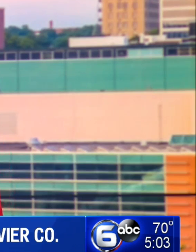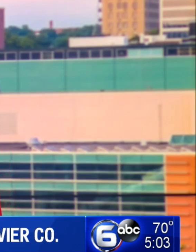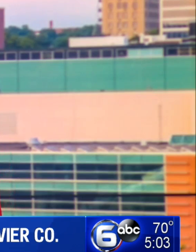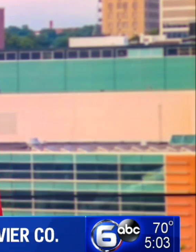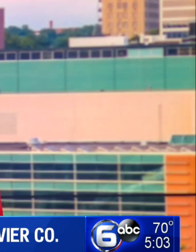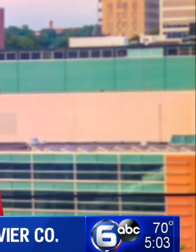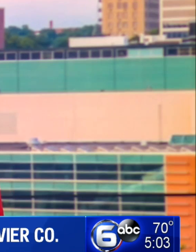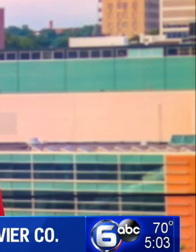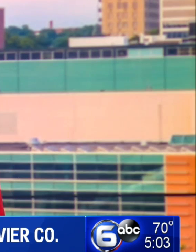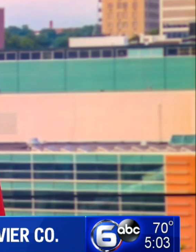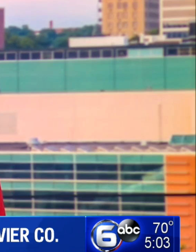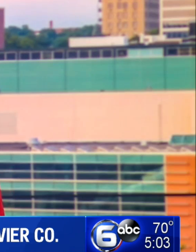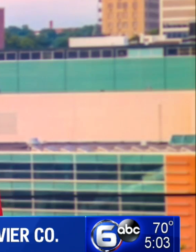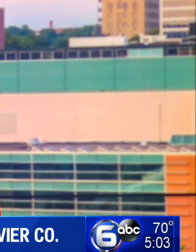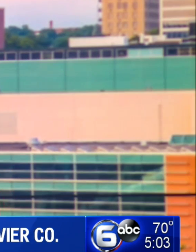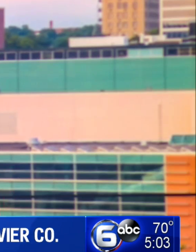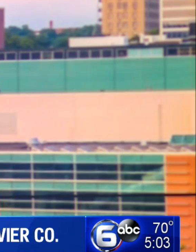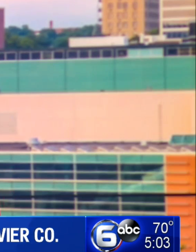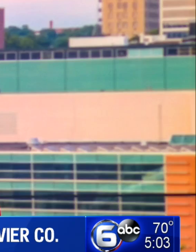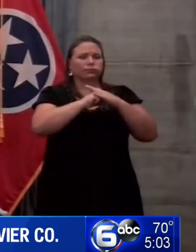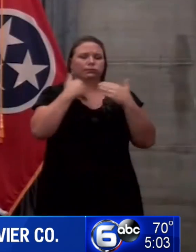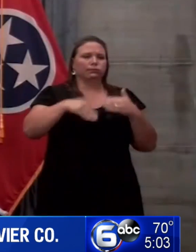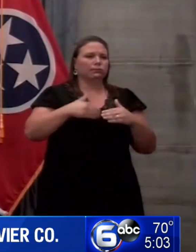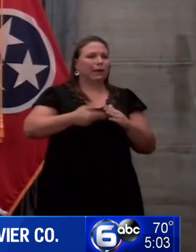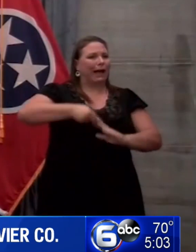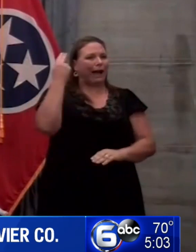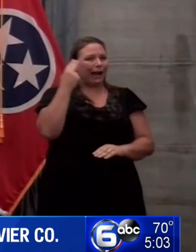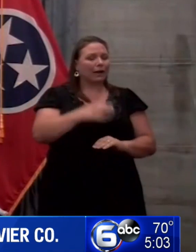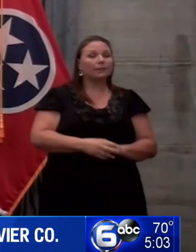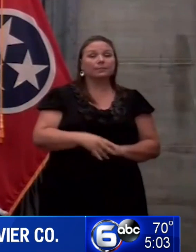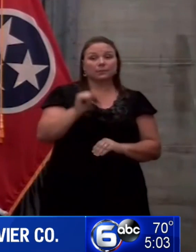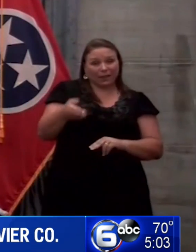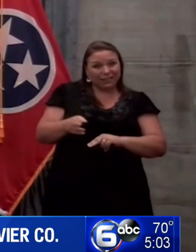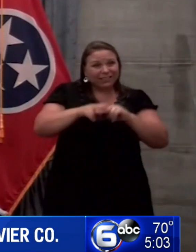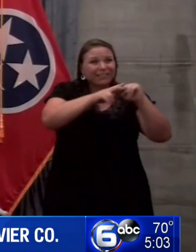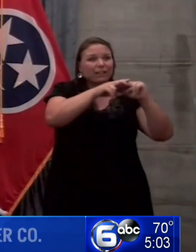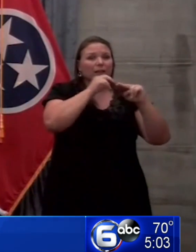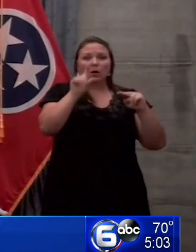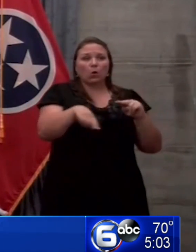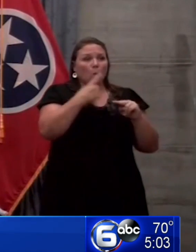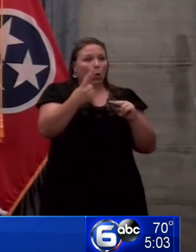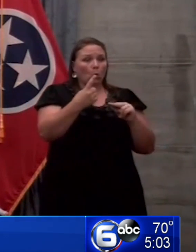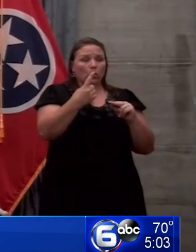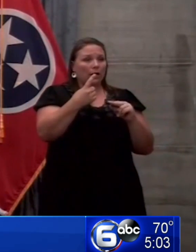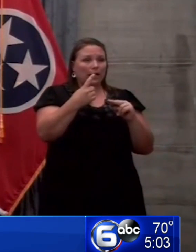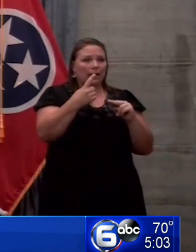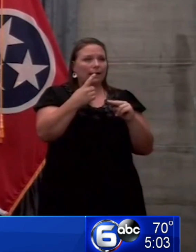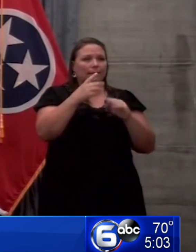THE INCREASE WE'VE SEEN IN TENNESSEE.. INCLUDING IN SEVIER COUNTY.. "THE GROWTH IN CASES IS NOT LIMITED TO OUR DENSELY POPULATED URBAN AREAS. I'M VERY CONCERNED ABOUT THE NUMBERS WE'RE SEEING OUTSIDE OF